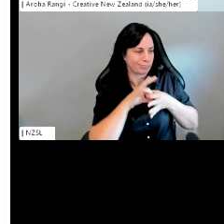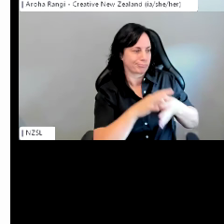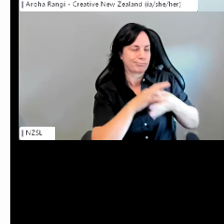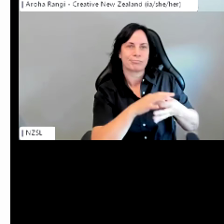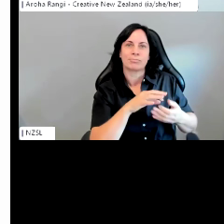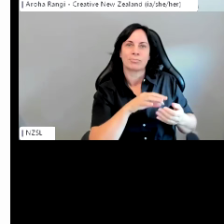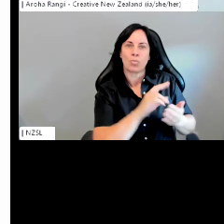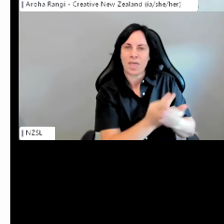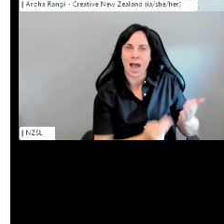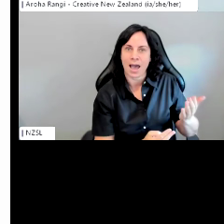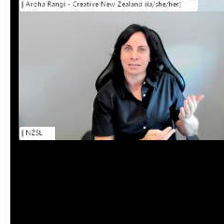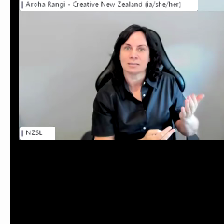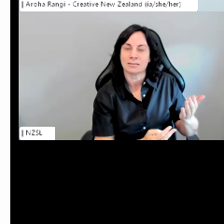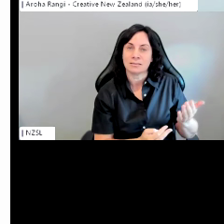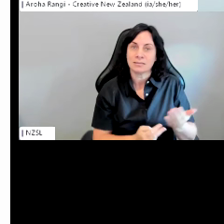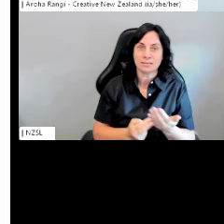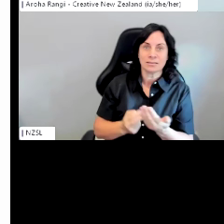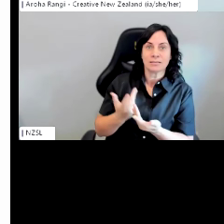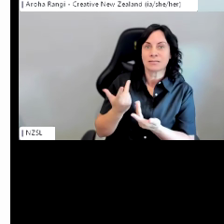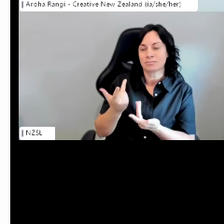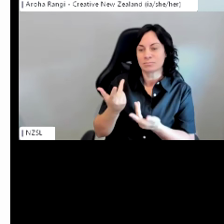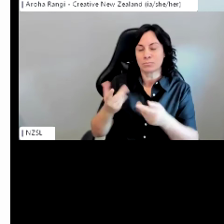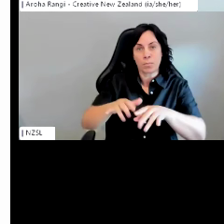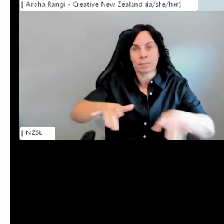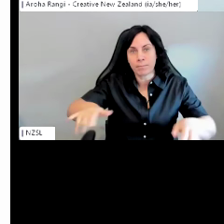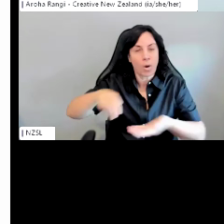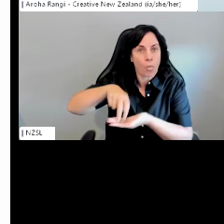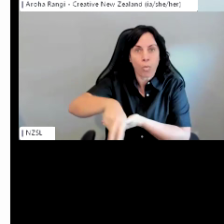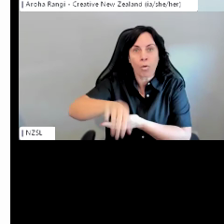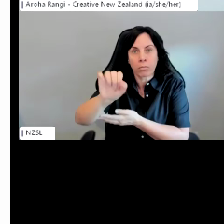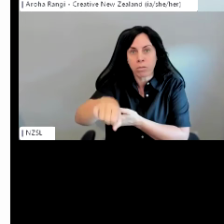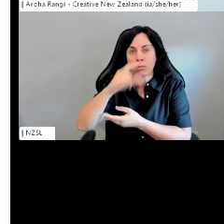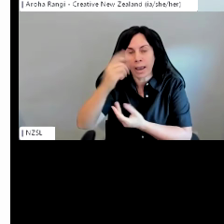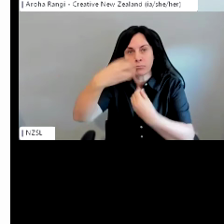get it from nature, you can get it from walking by the sea, you can get it from other places. And